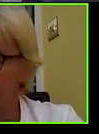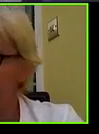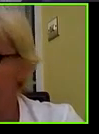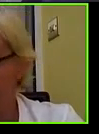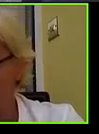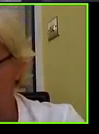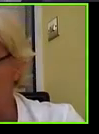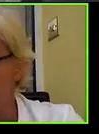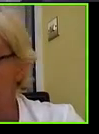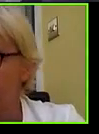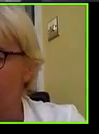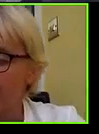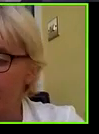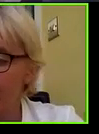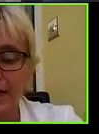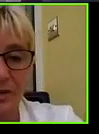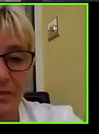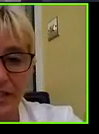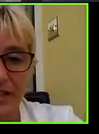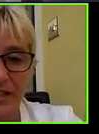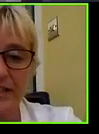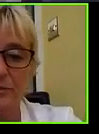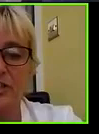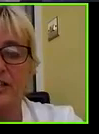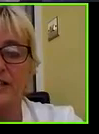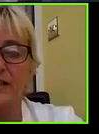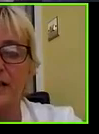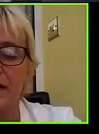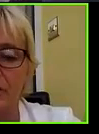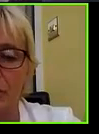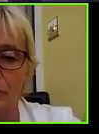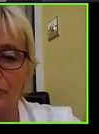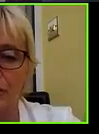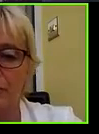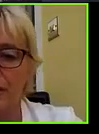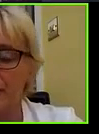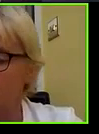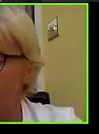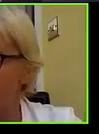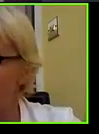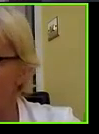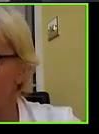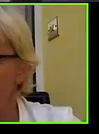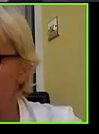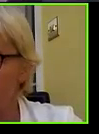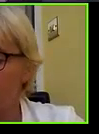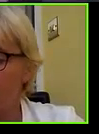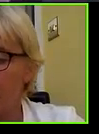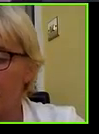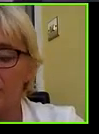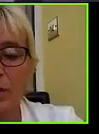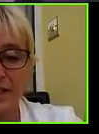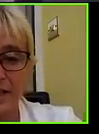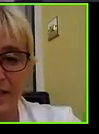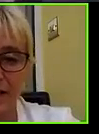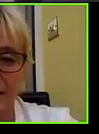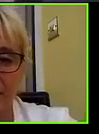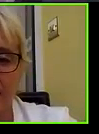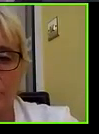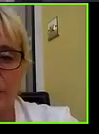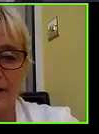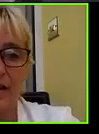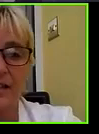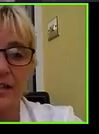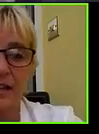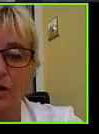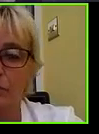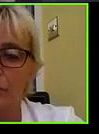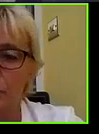however in HMCTS which is the court service and tribunals 26% of the